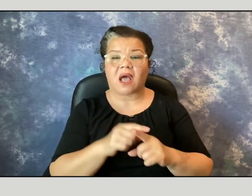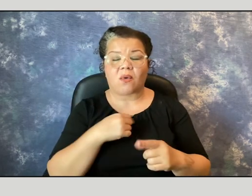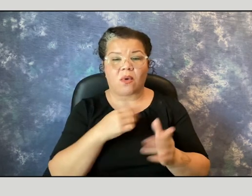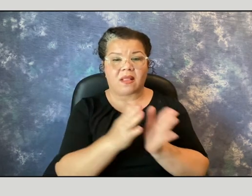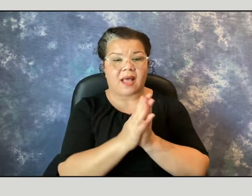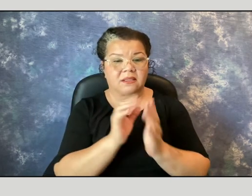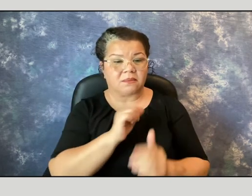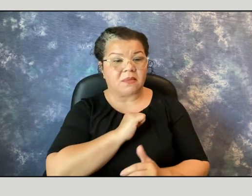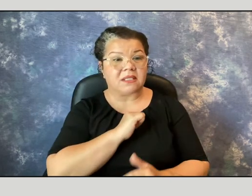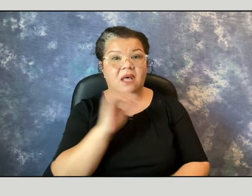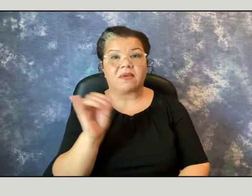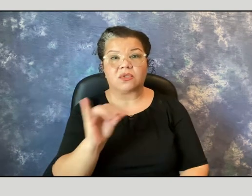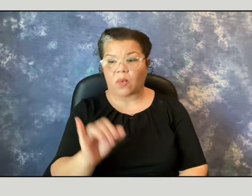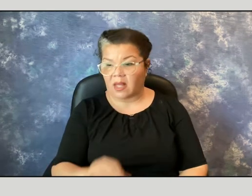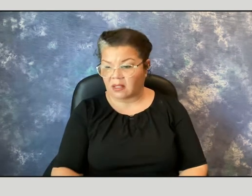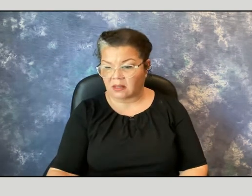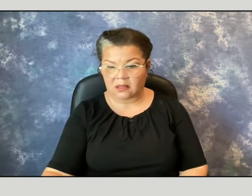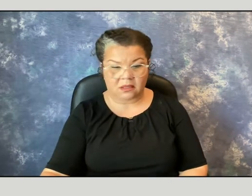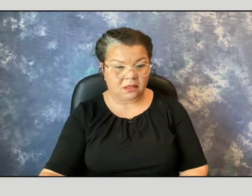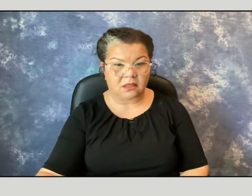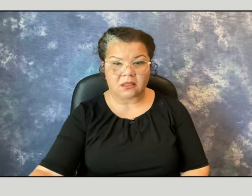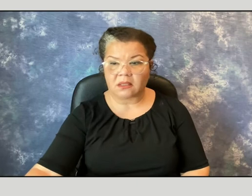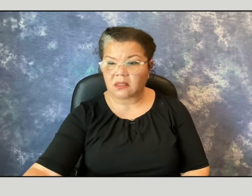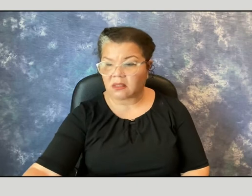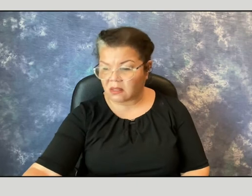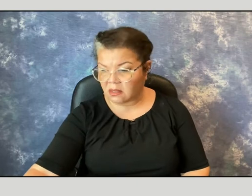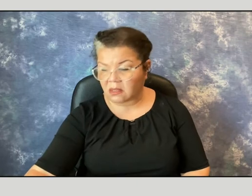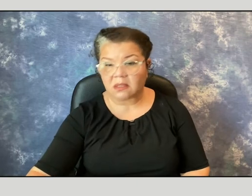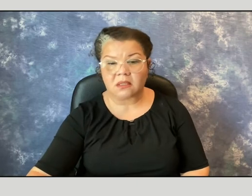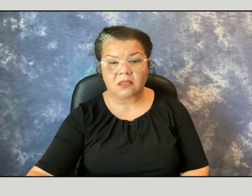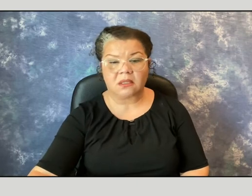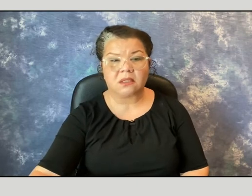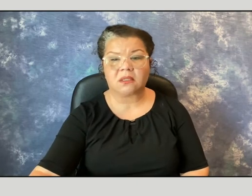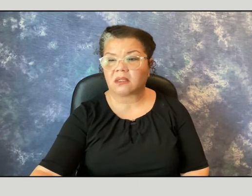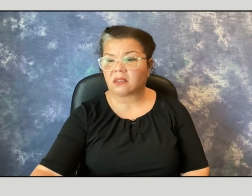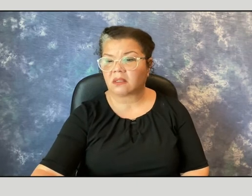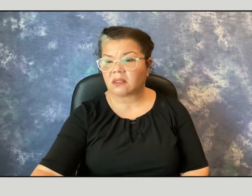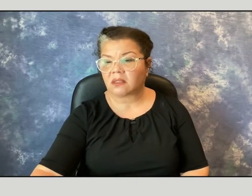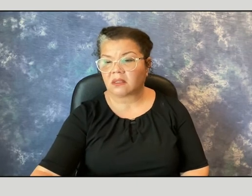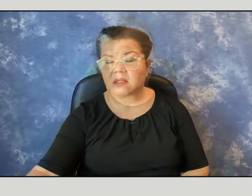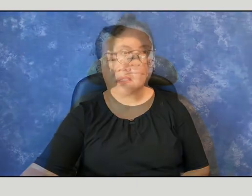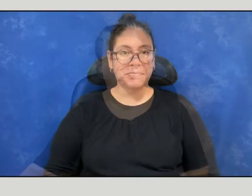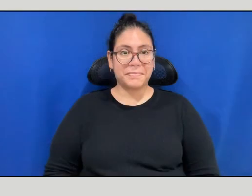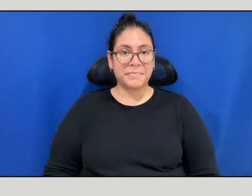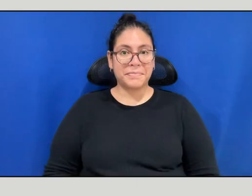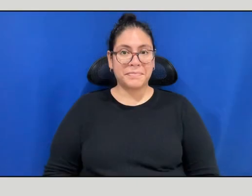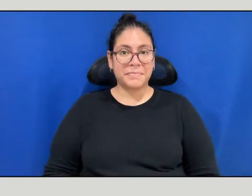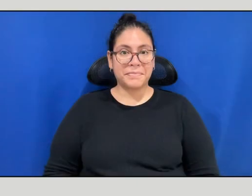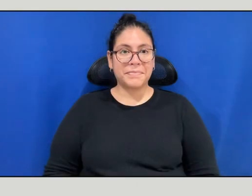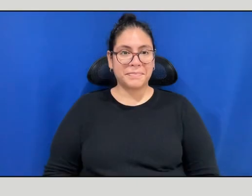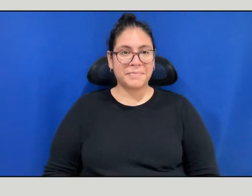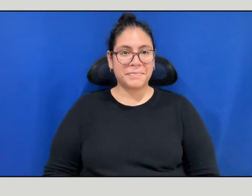But obviously this isn't solved through individual actions. - No, no, no. This has to be a public policy issue, 'cause I think that-